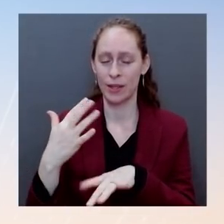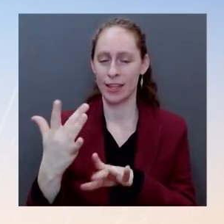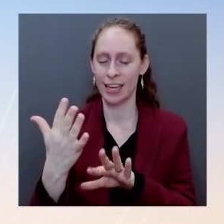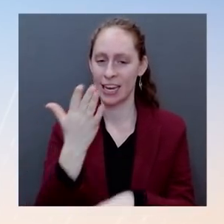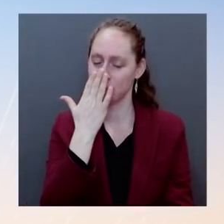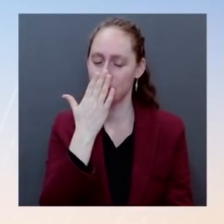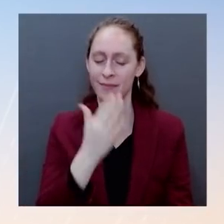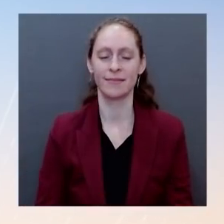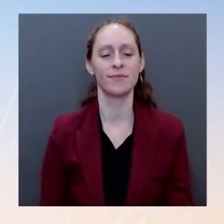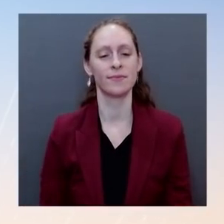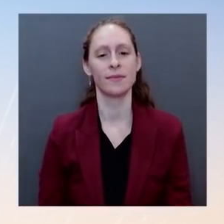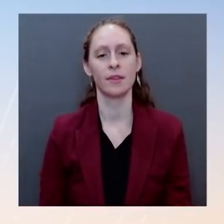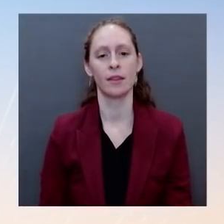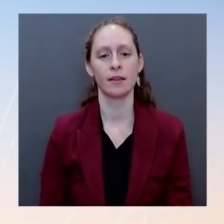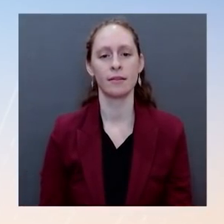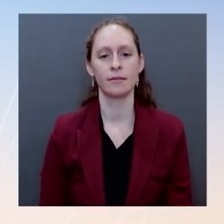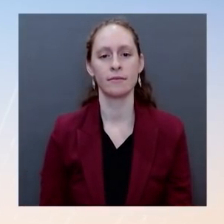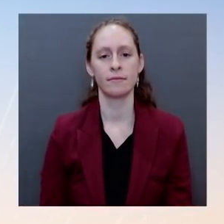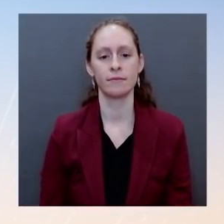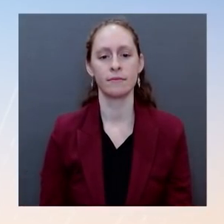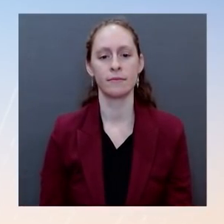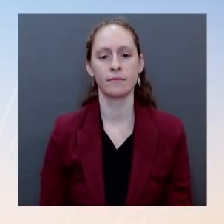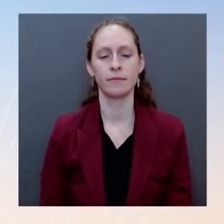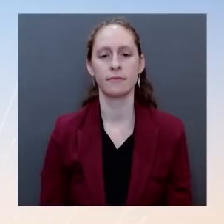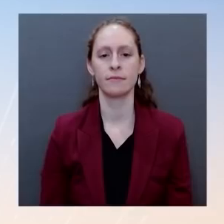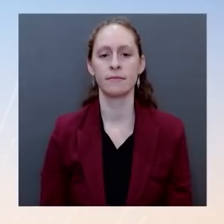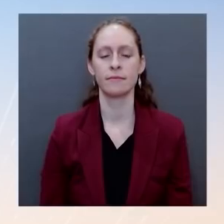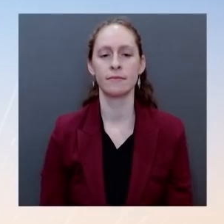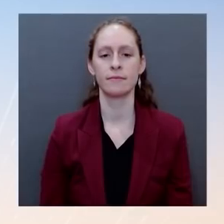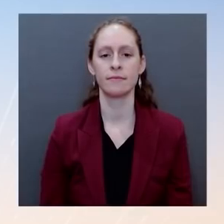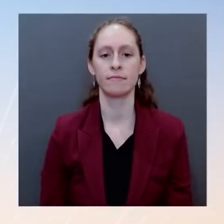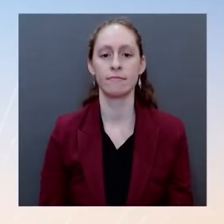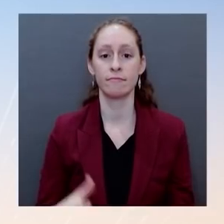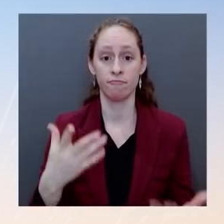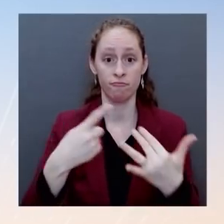But I will start with Alex, if you want to kick us off. The Press: I have three questions.